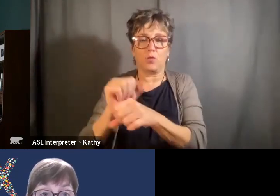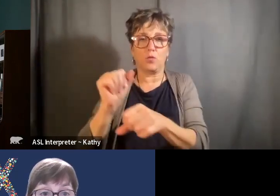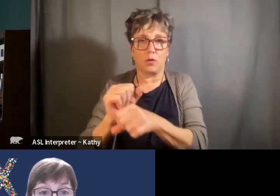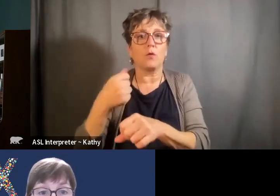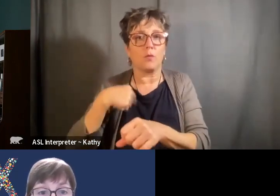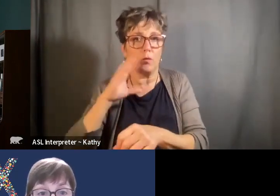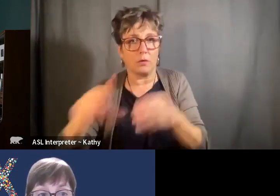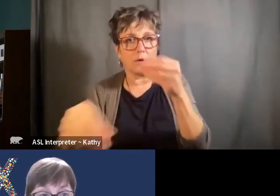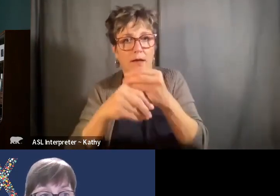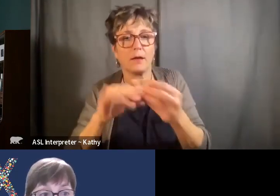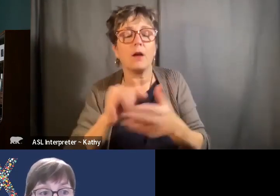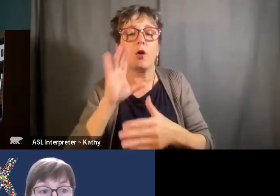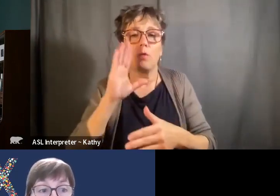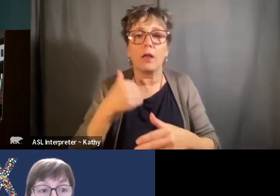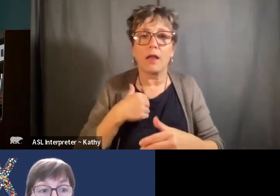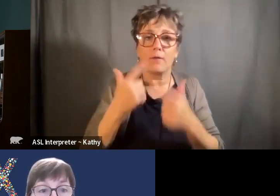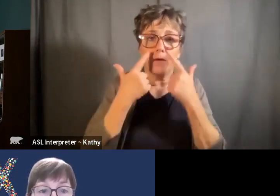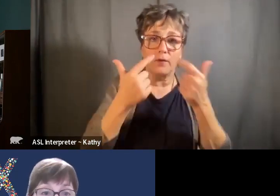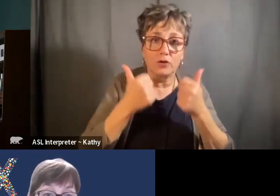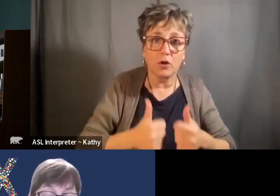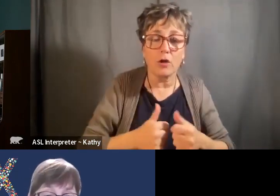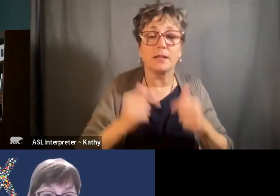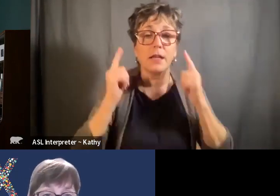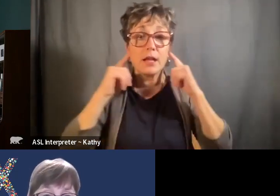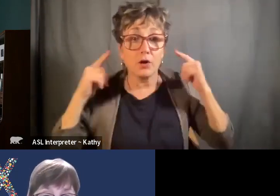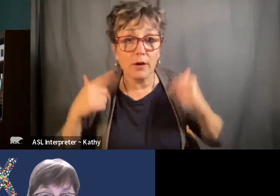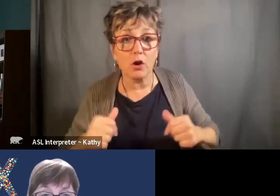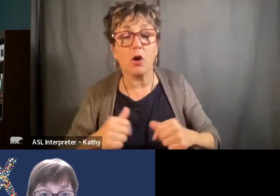working group and a hearing loss working group and a neuromuscular working group and so forth.